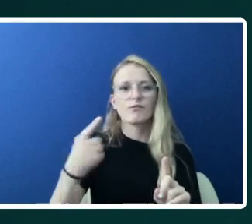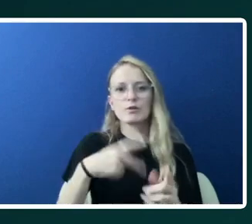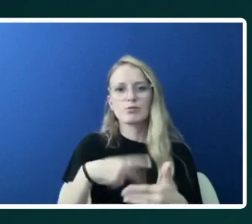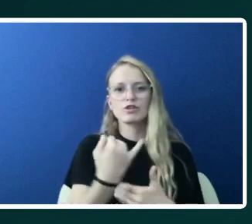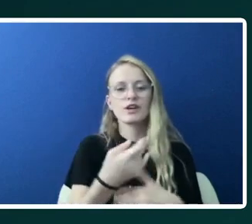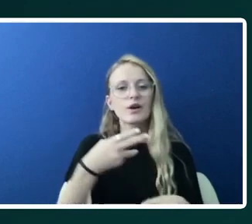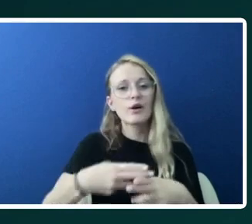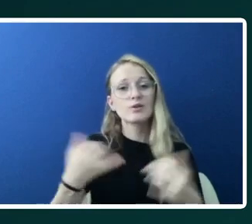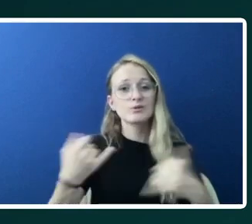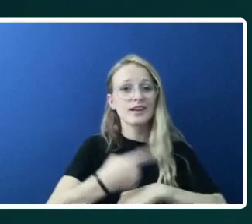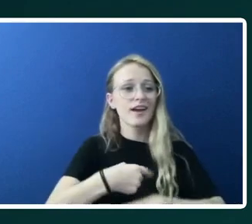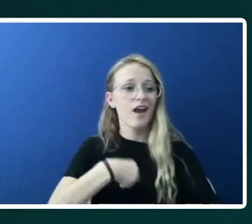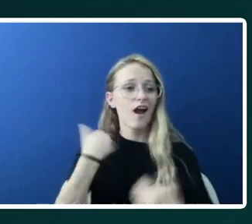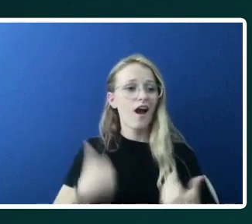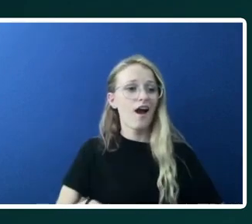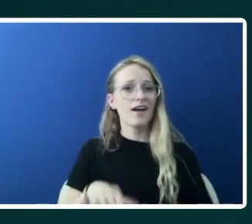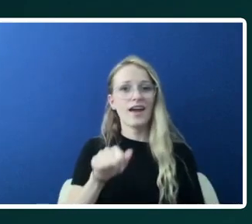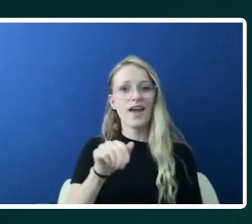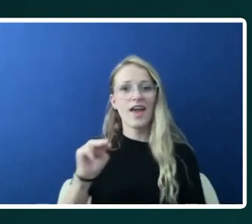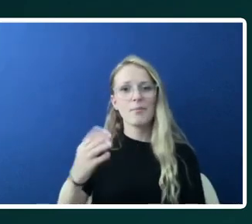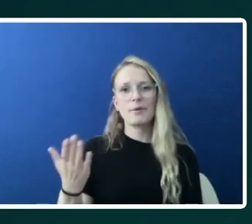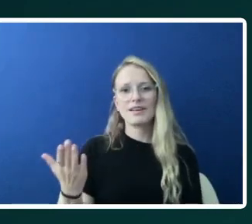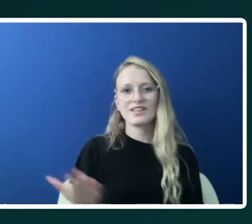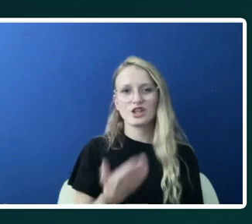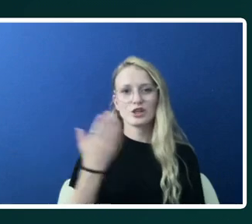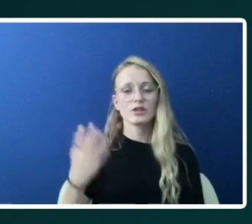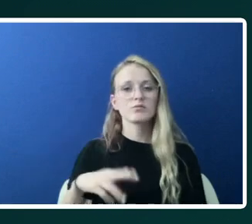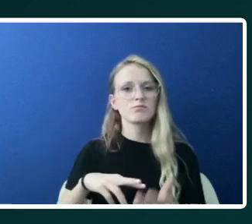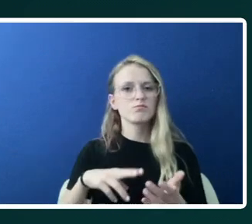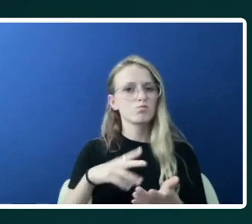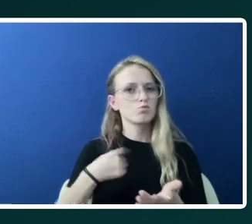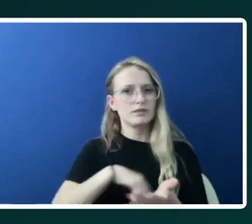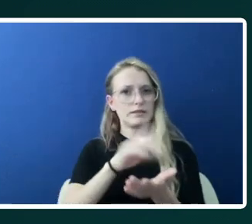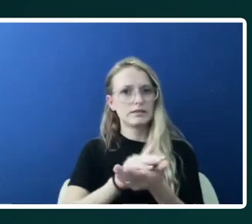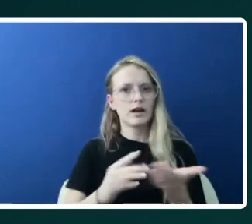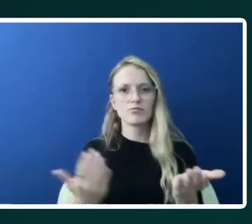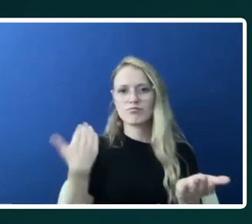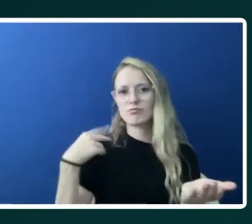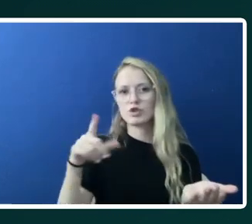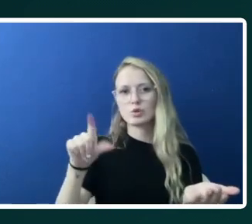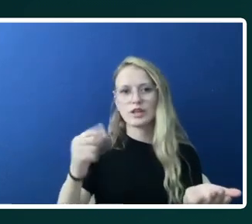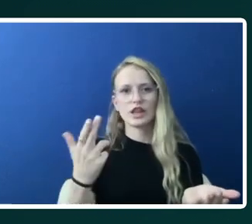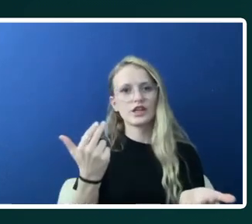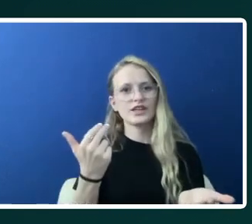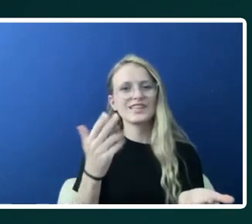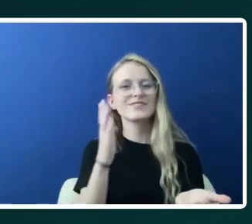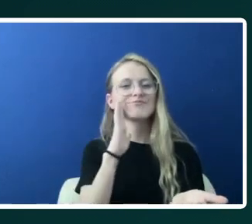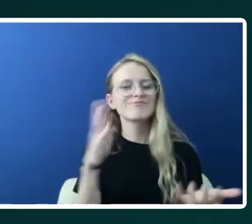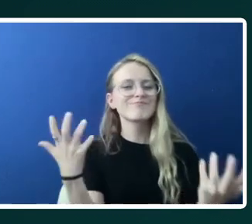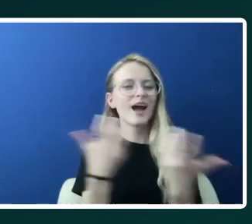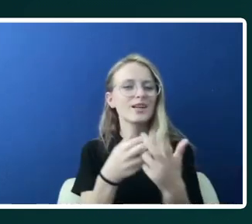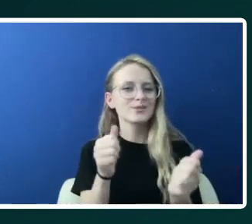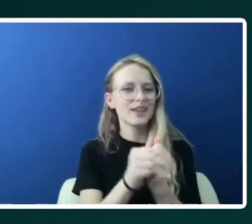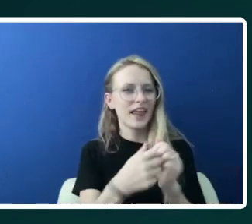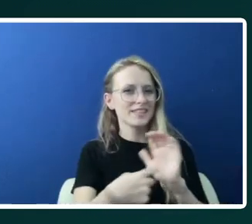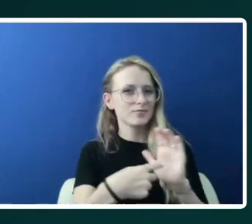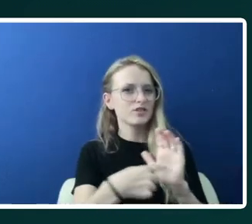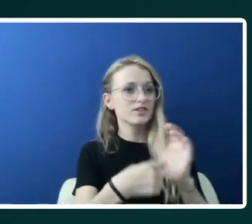Here. And this was designed in 2013 to complement an exhibition that's now at the National Museum